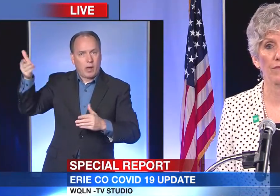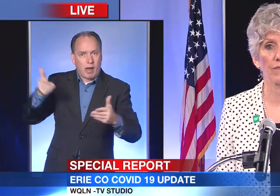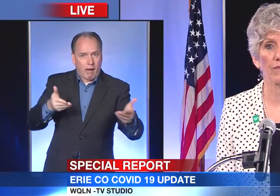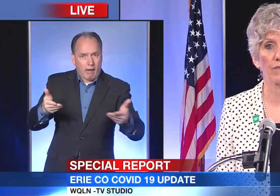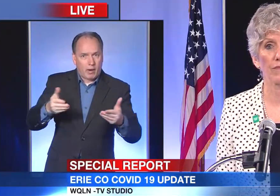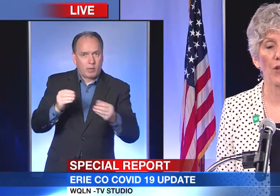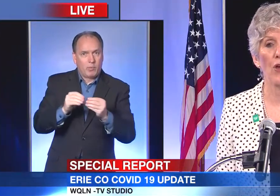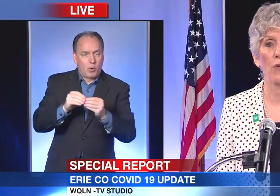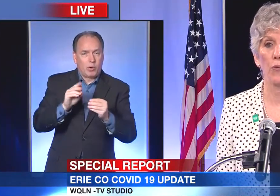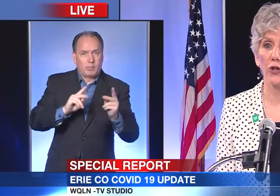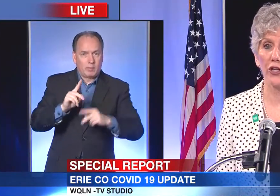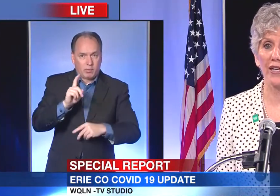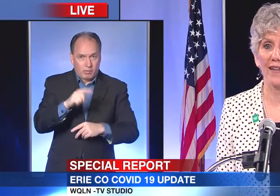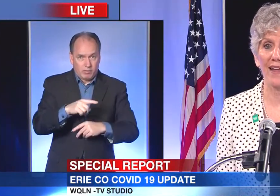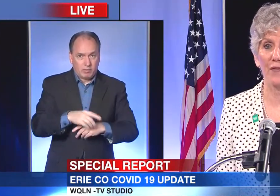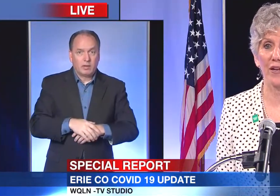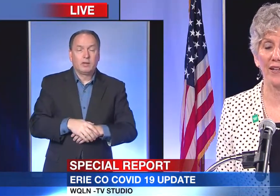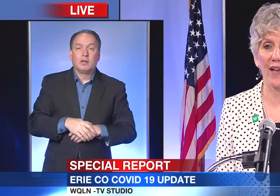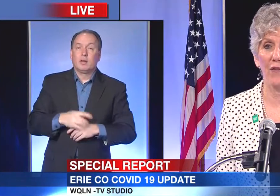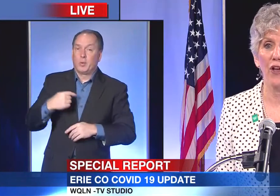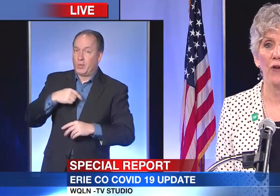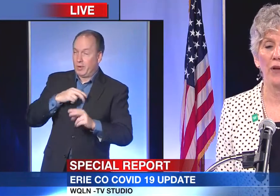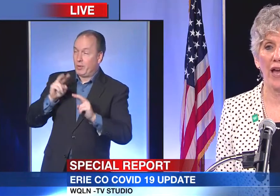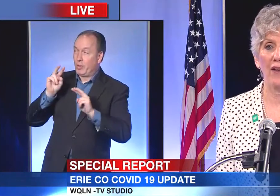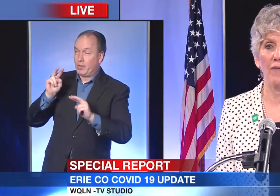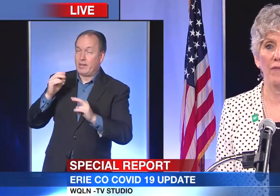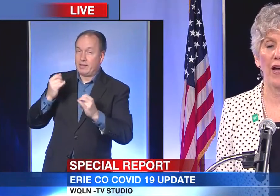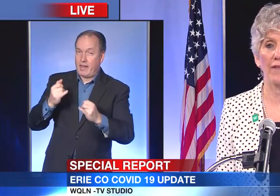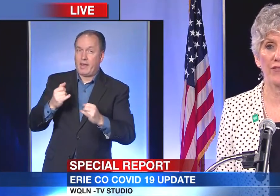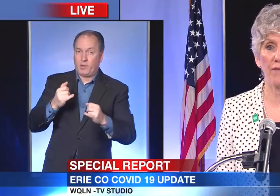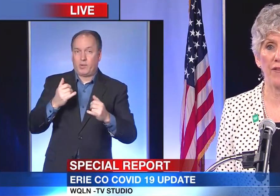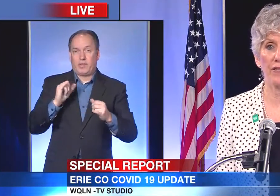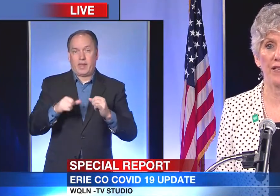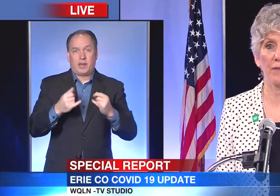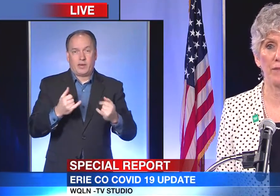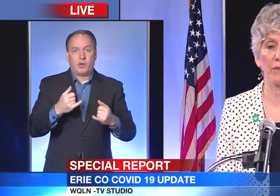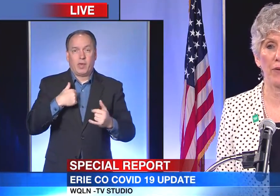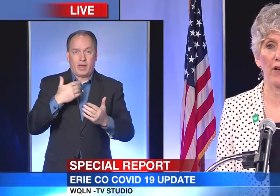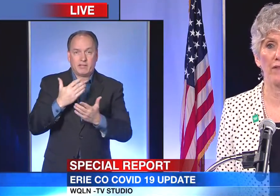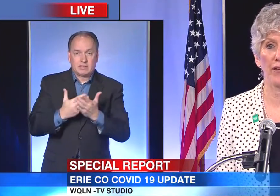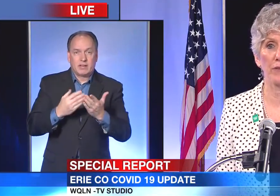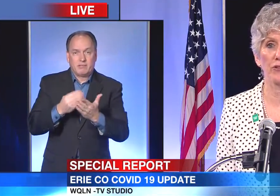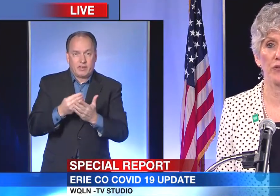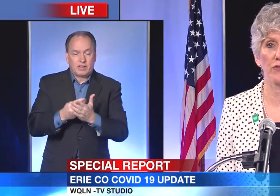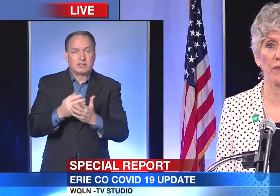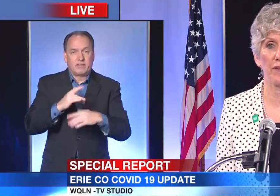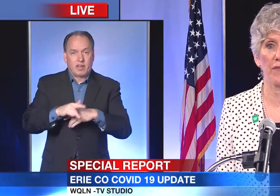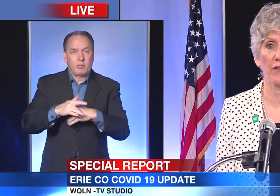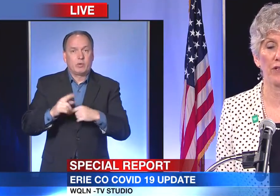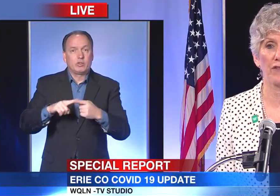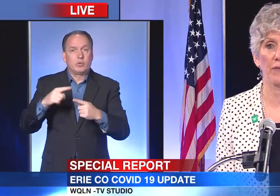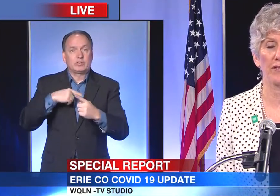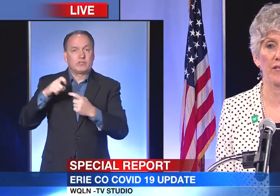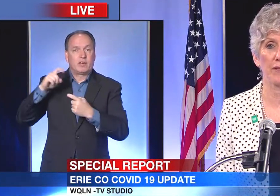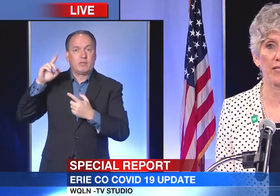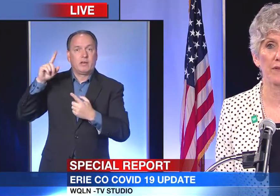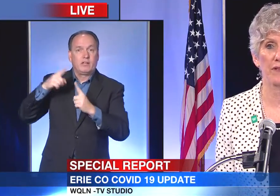TO PAY FOR, YOU KNOW, HIRING 30 OR 40 MORE CONTACT TRACERS? WELL, WE'RE LOOKING AT THAT RIGHT NOW. WE HAVE SOME FUNDS THAT HAVE